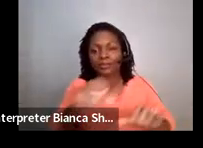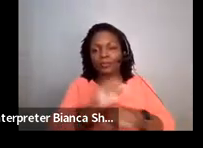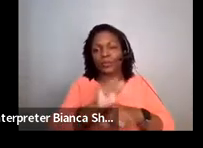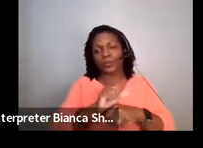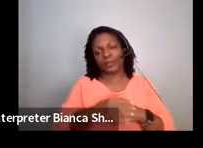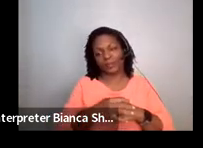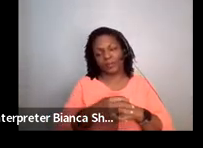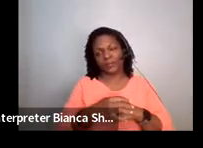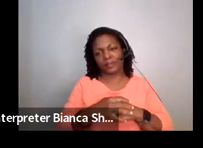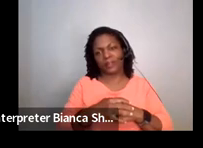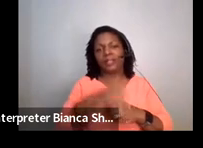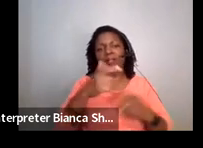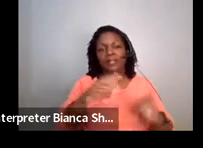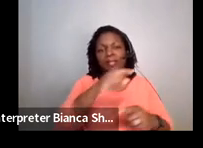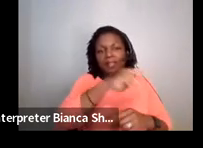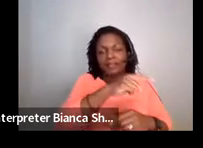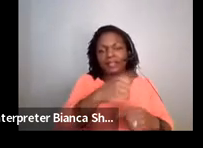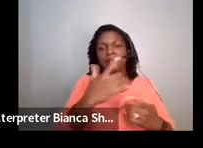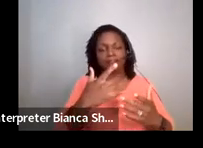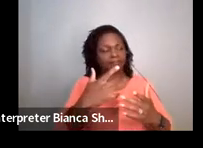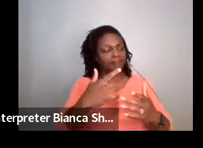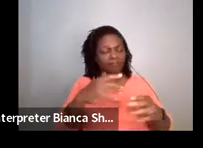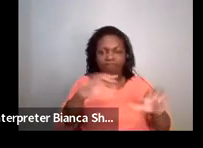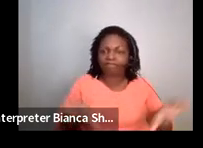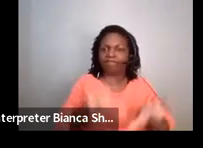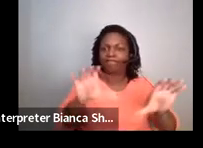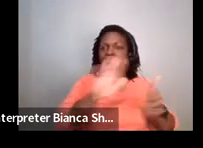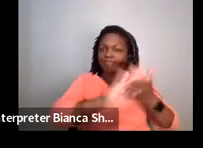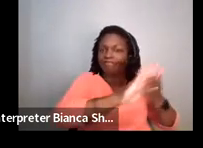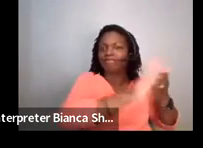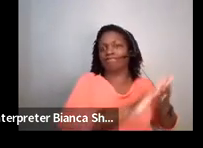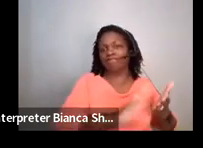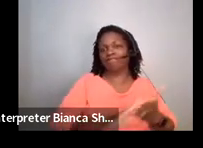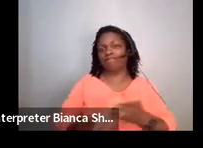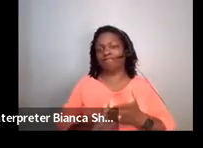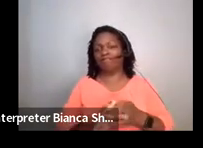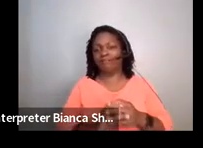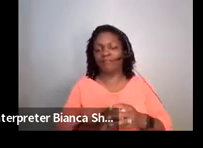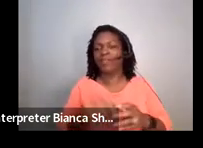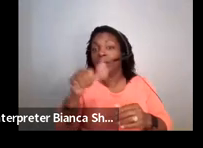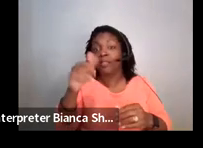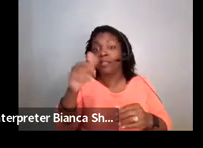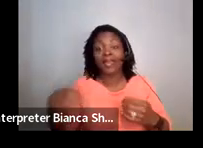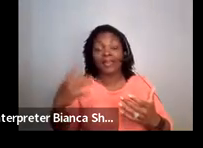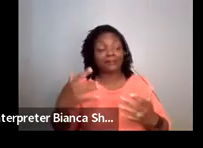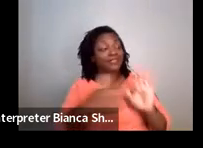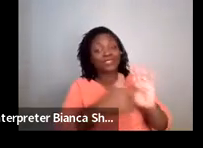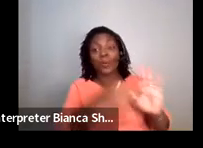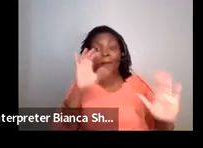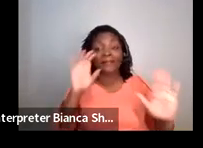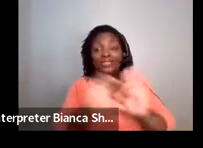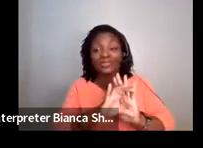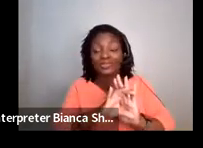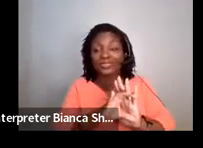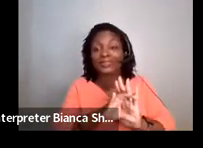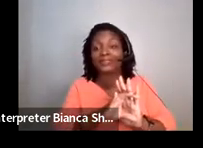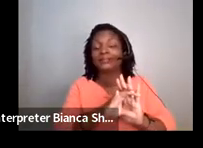You can show them pictures from early on in their life. ask them questions, and they literally will talk back to you about it.